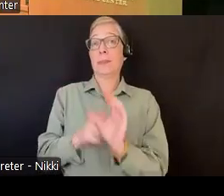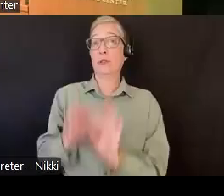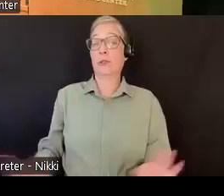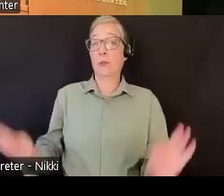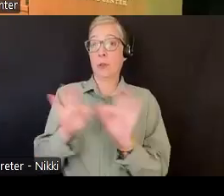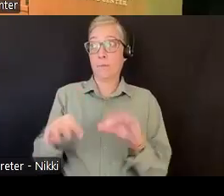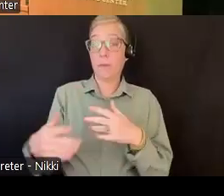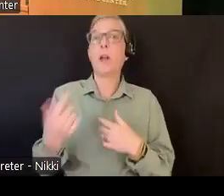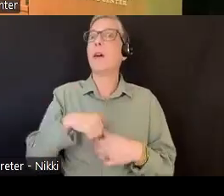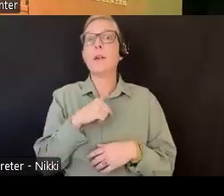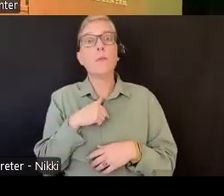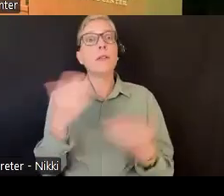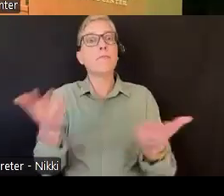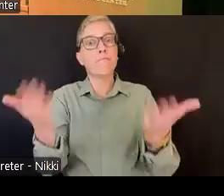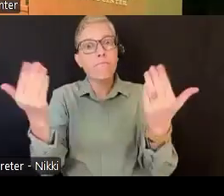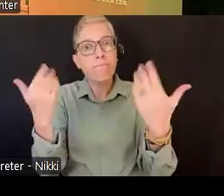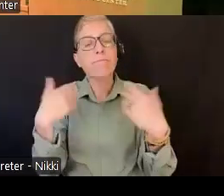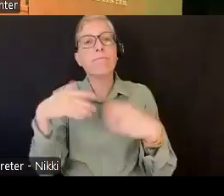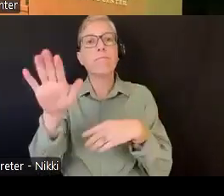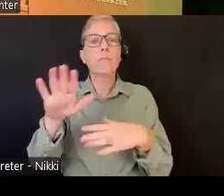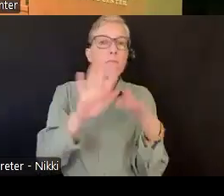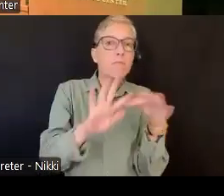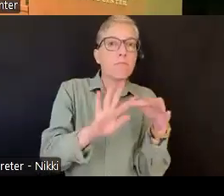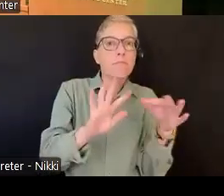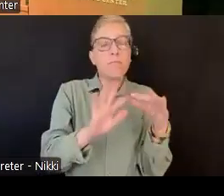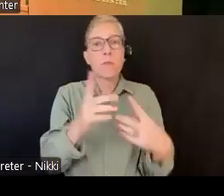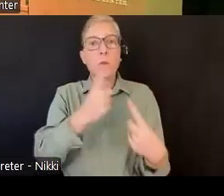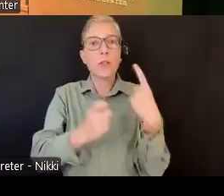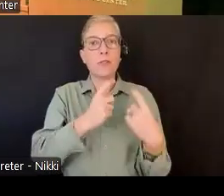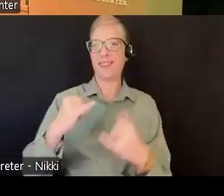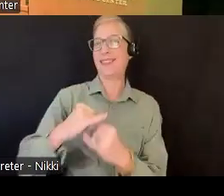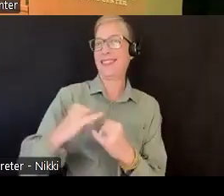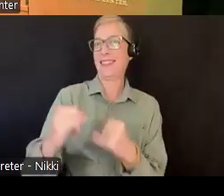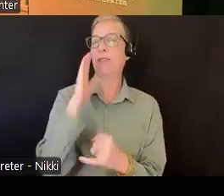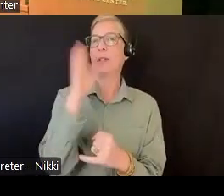comments and questions. We will have a moderated Q&A session at the end and I will be fielding